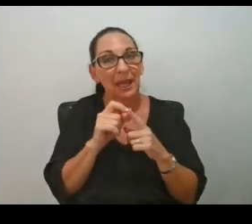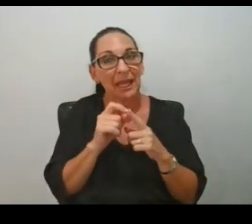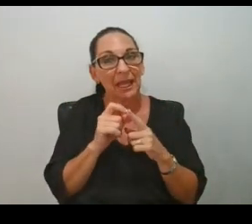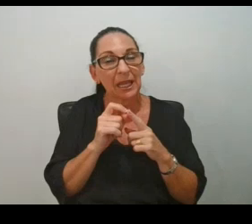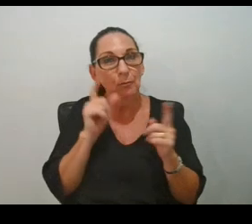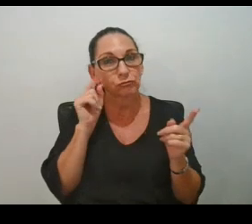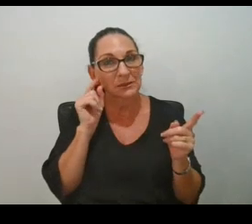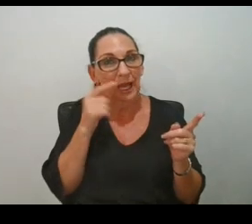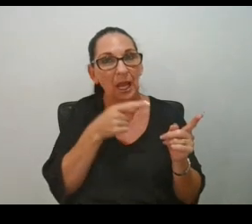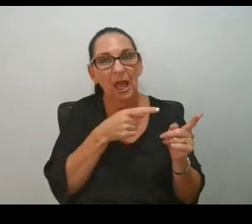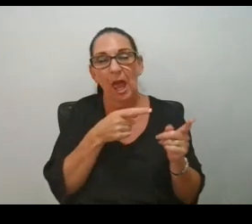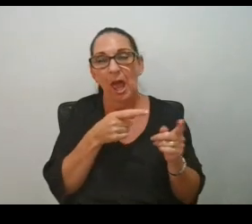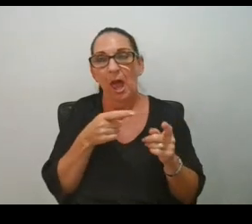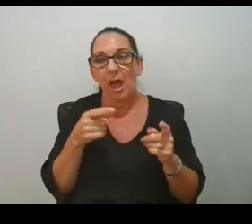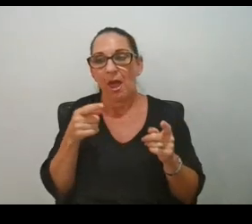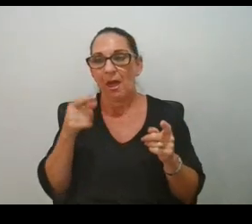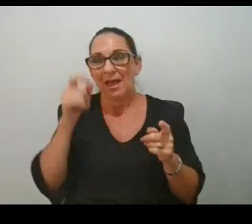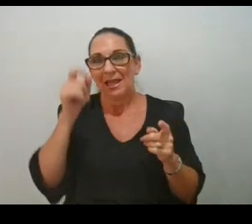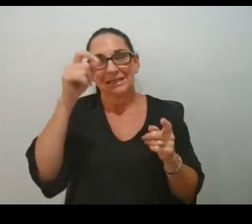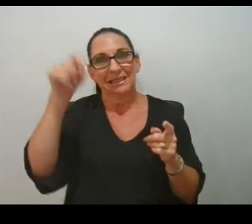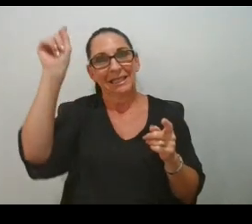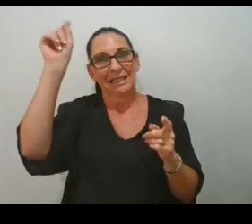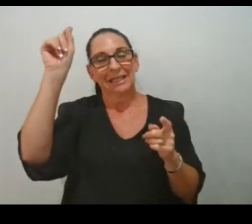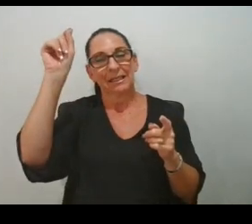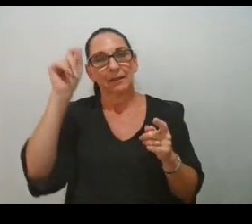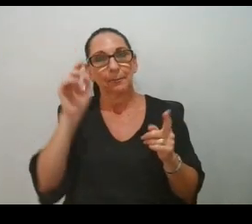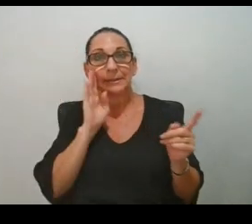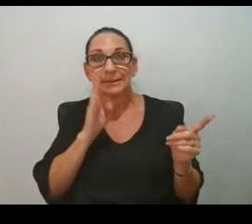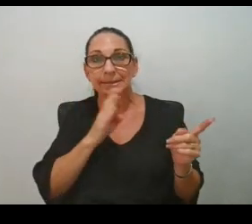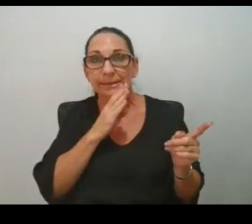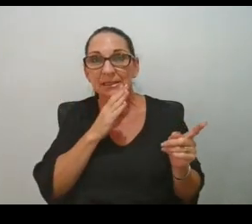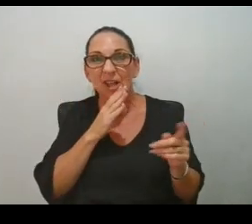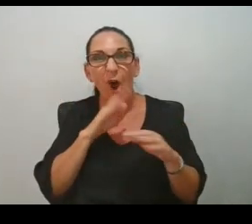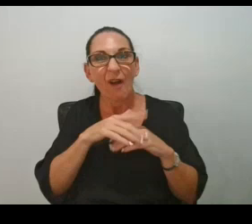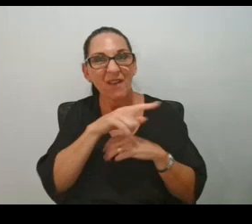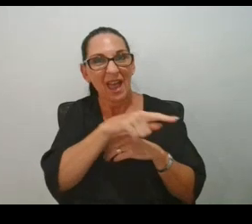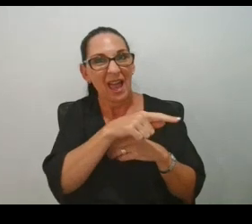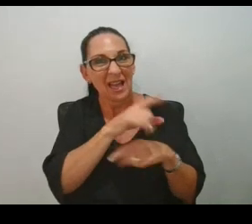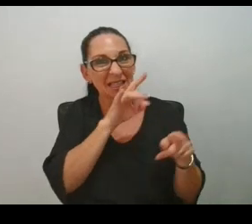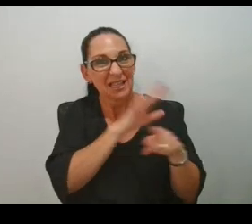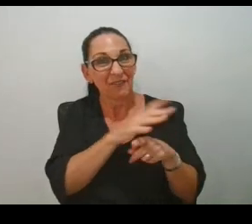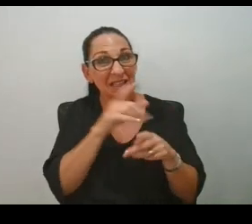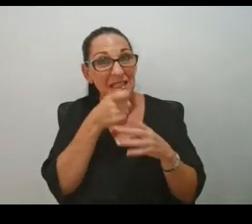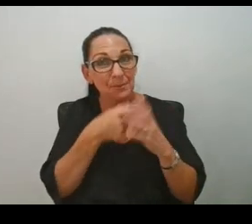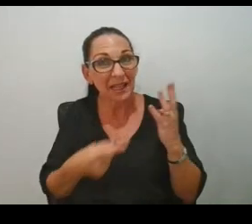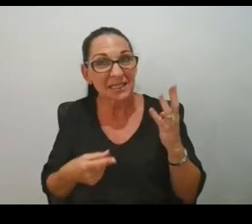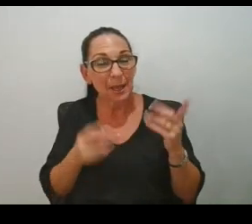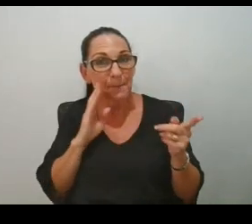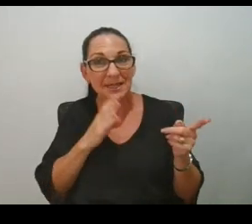disability on on the form so things like that um if you can provide as much detail as possible on